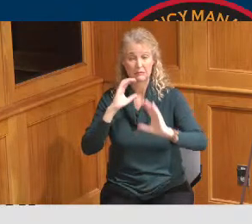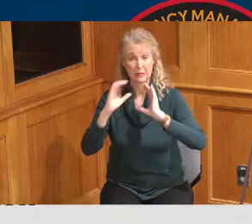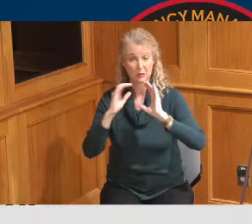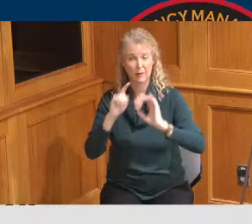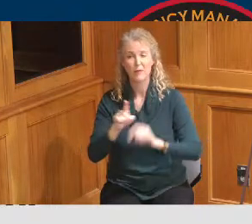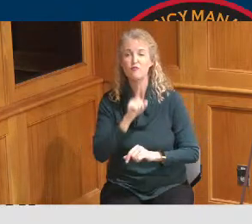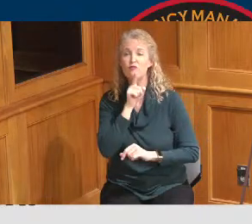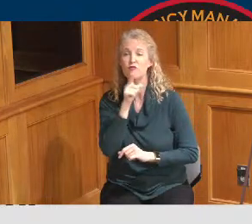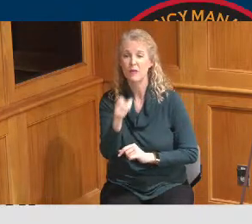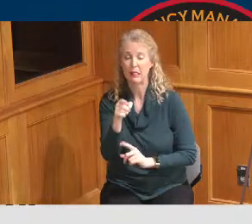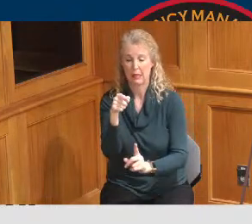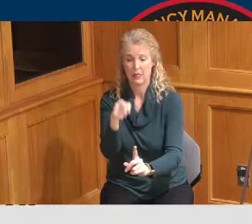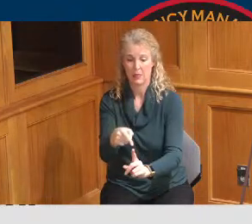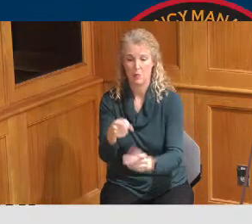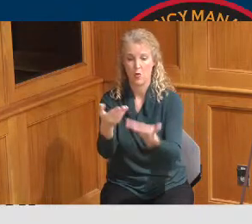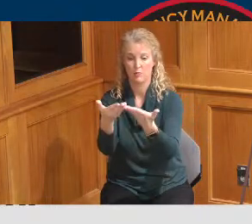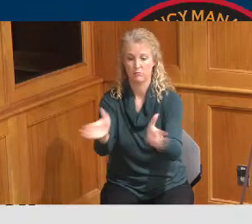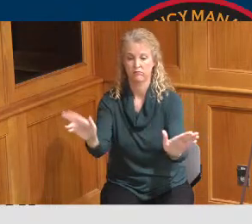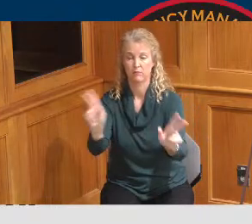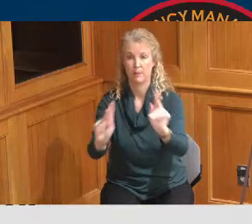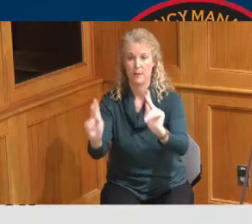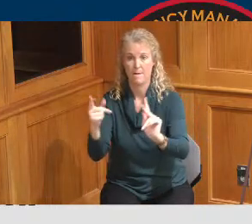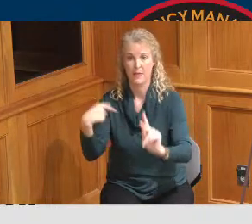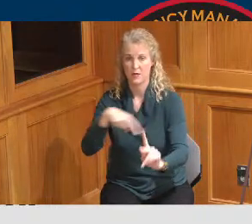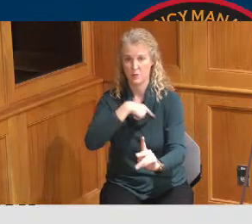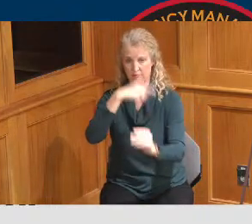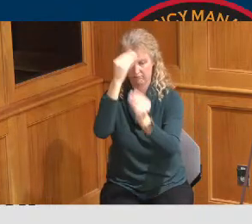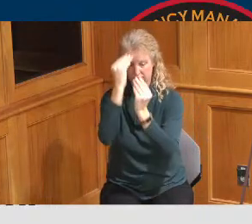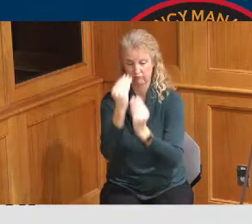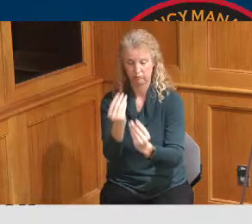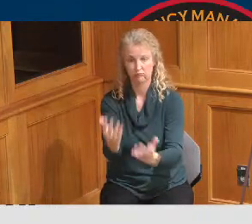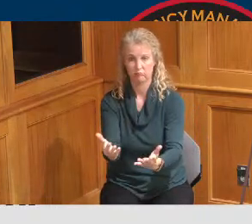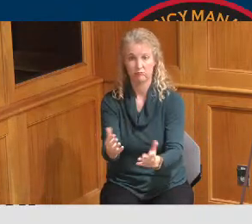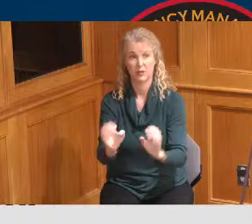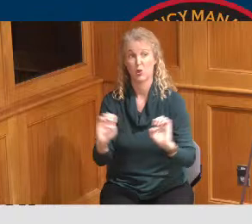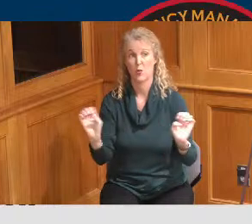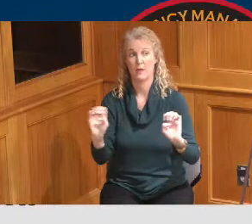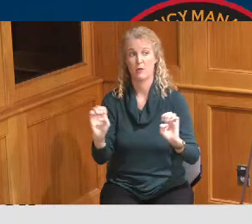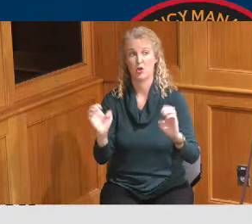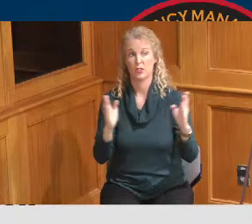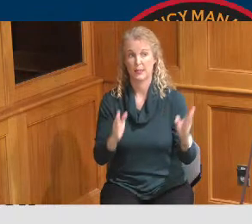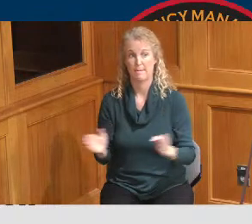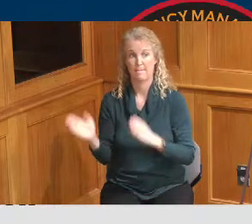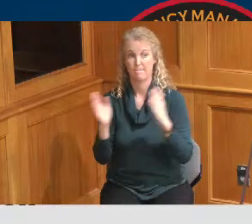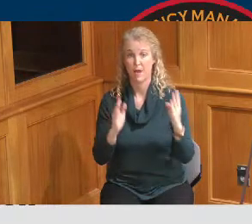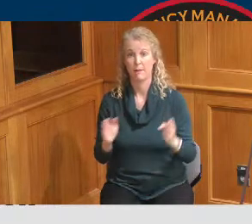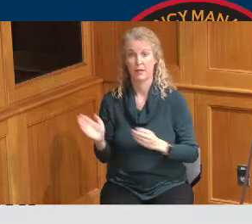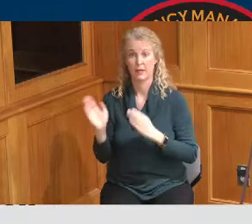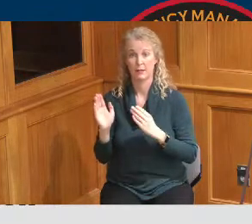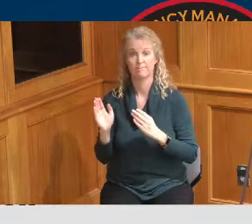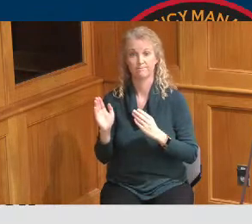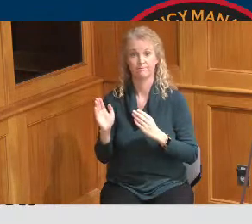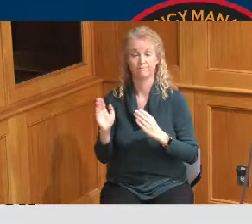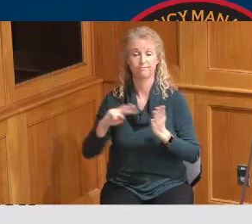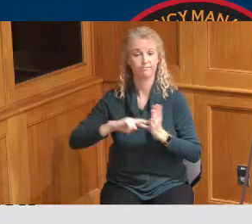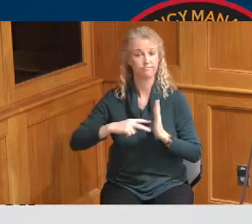that message out to the public and so emergency public ESF 15 we work with with the manager's